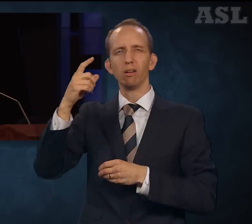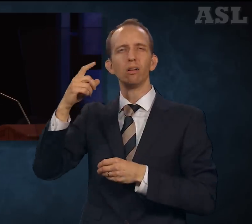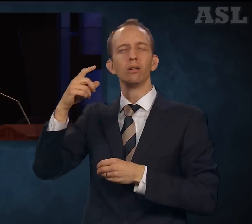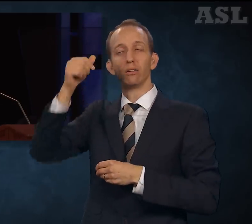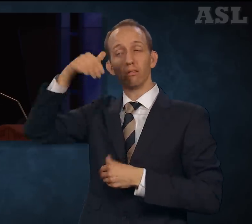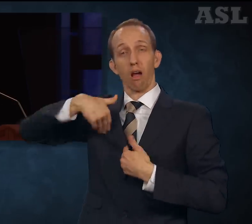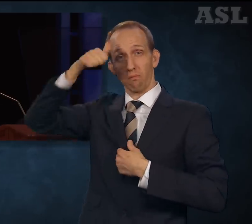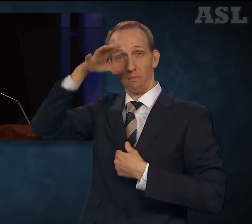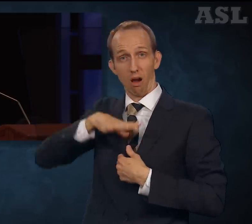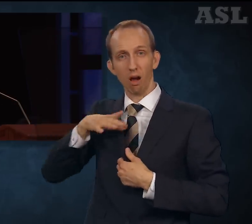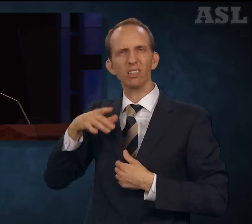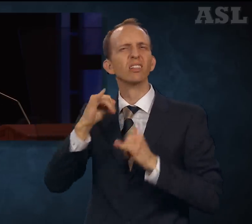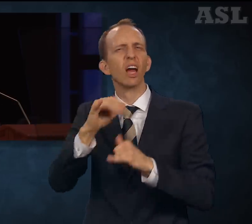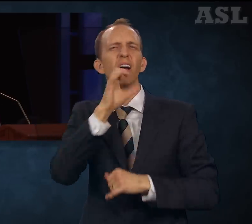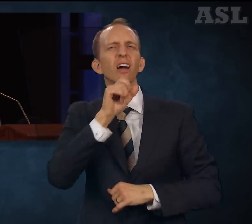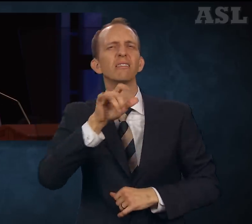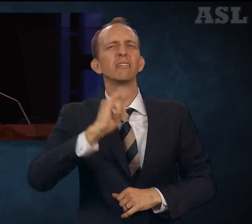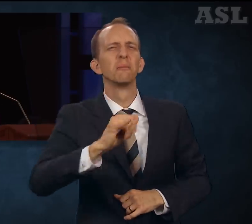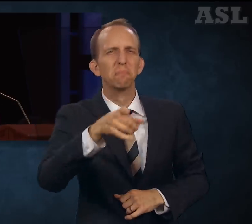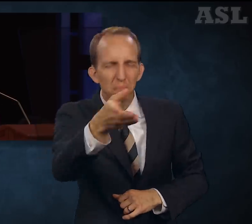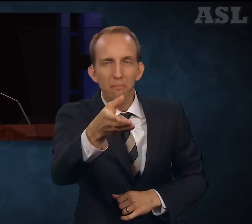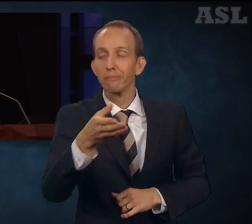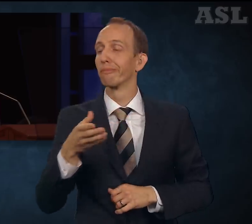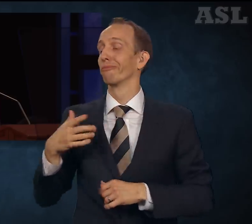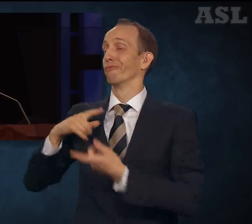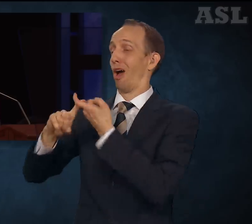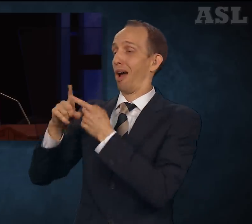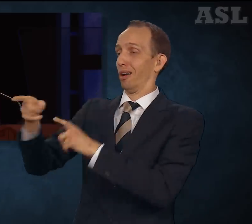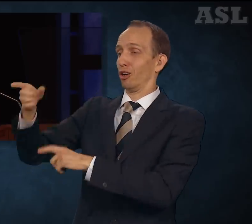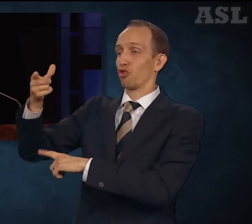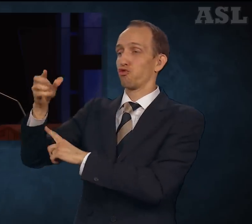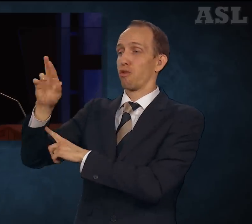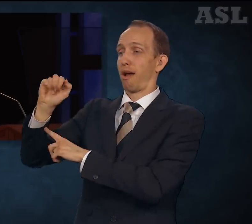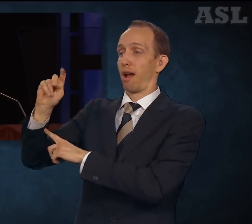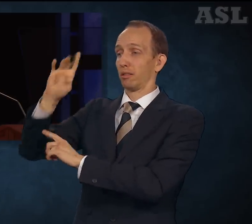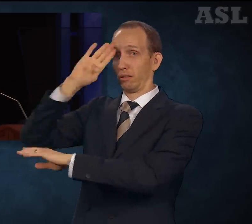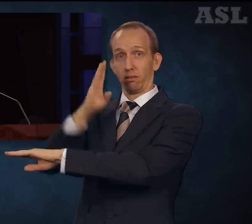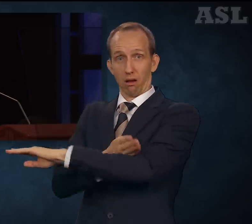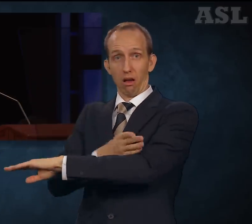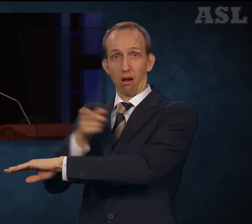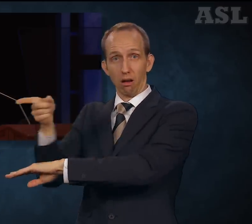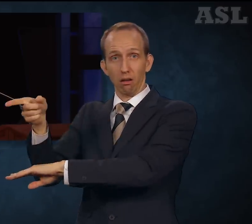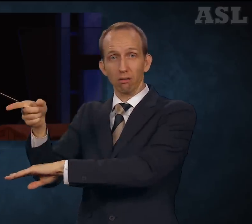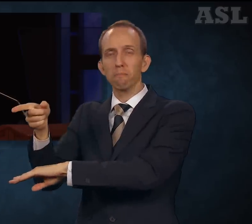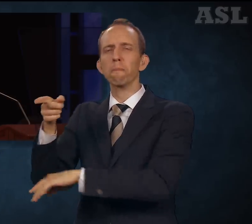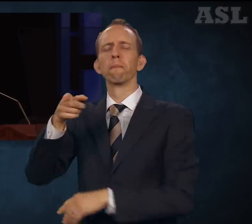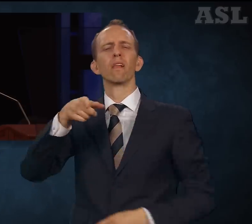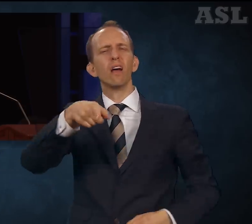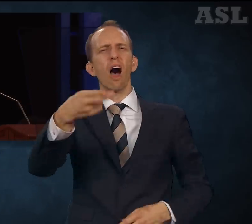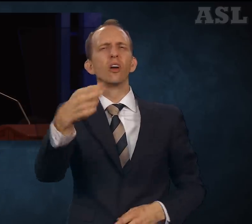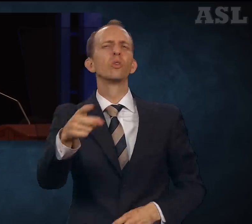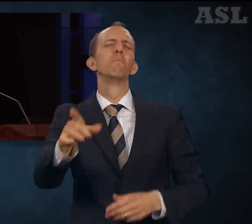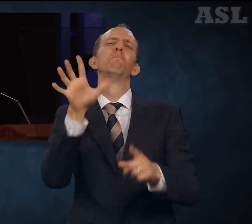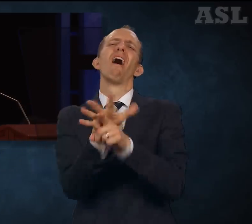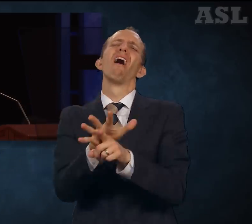YOUNG MAN YOUR AGE, THE GRANDSON OF A DEAR FRIEND OF